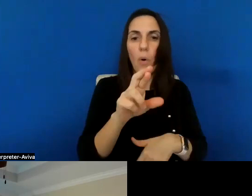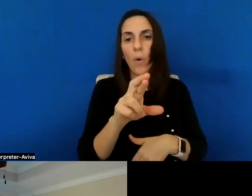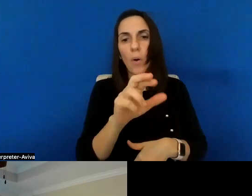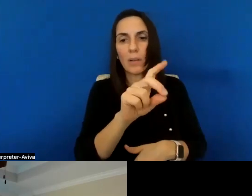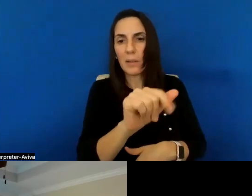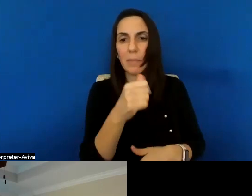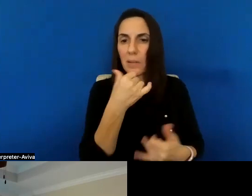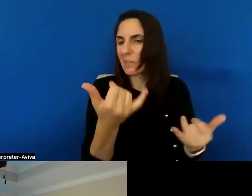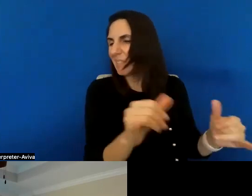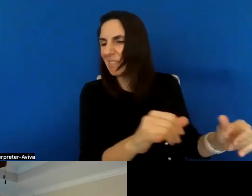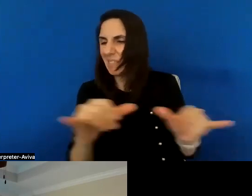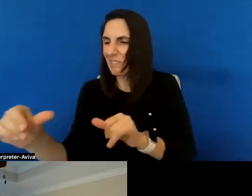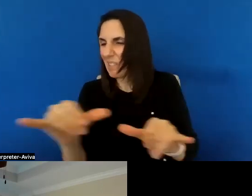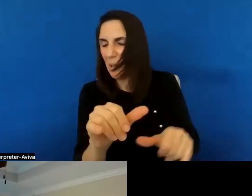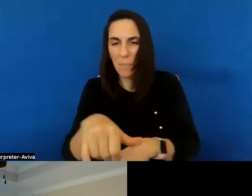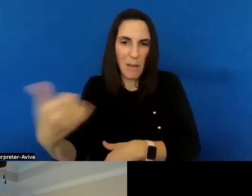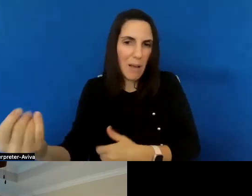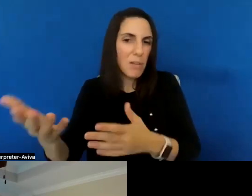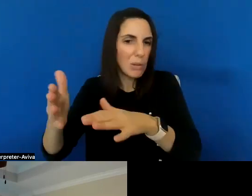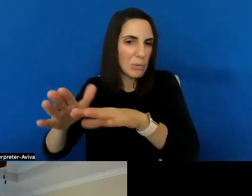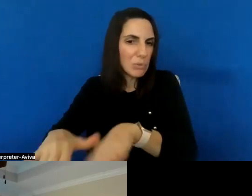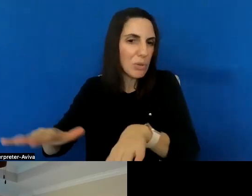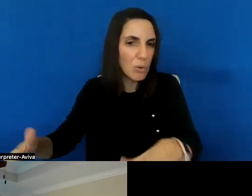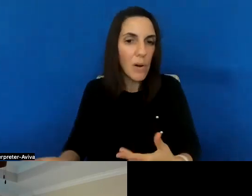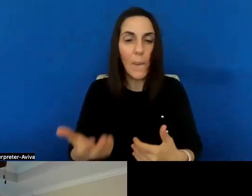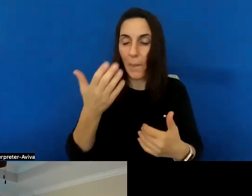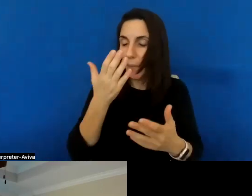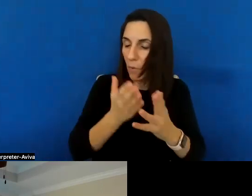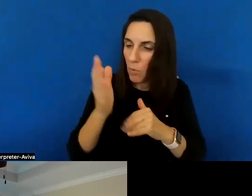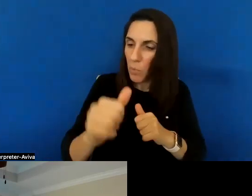11:10:39 And so that there hard work and advocacy, this piece of legislation, the achieving a